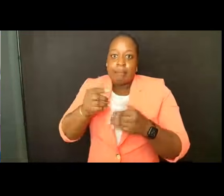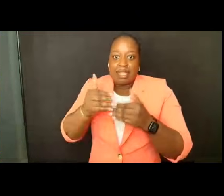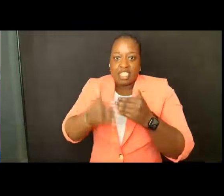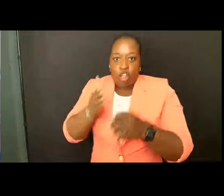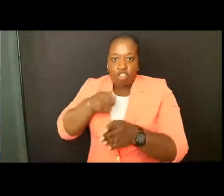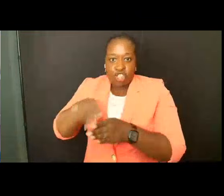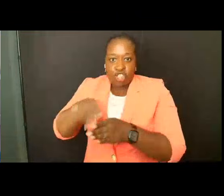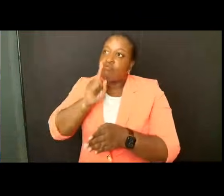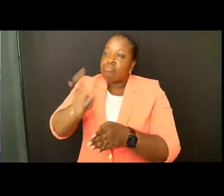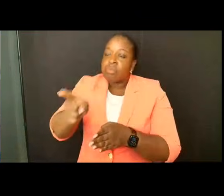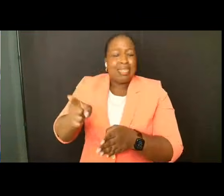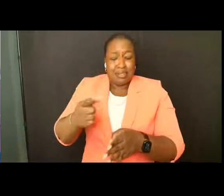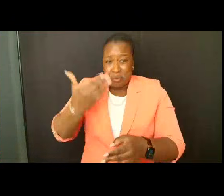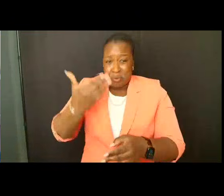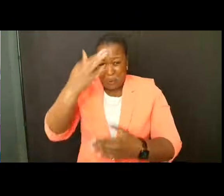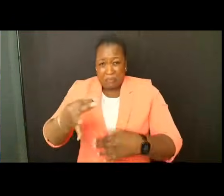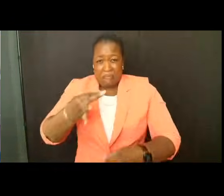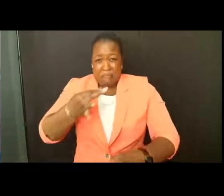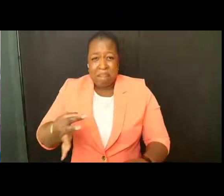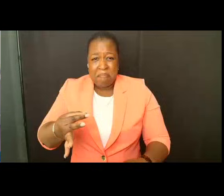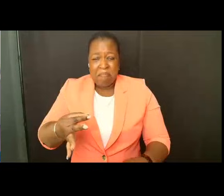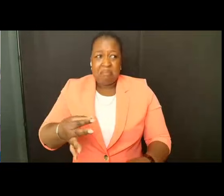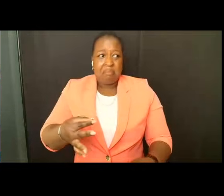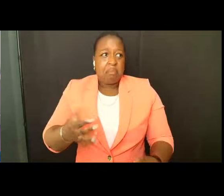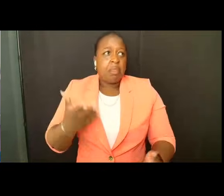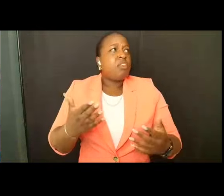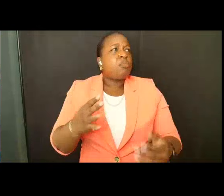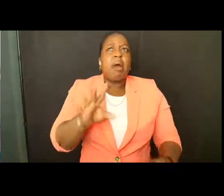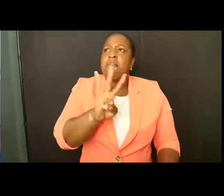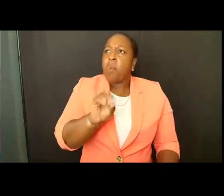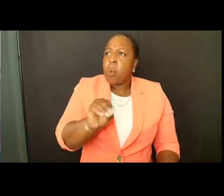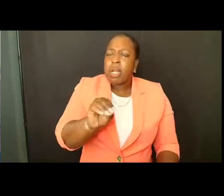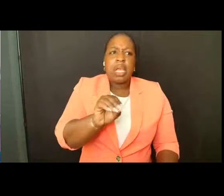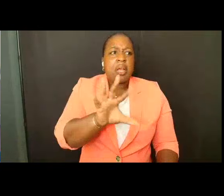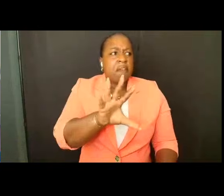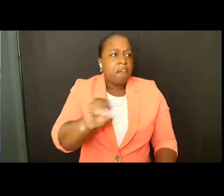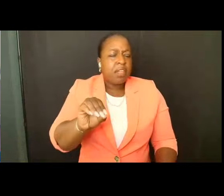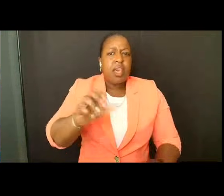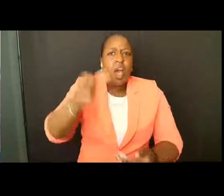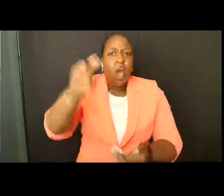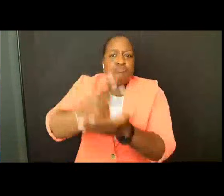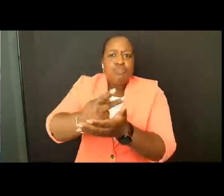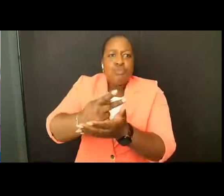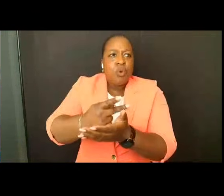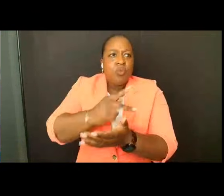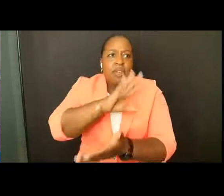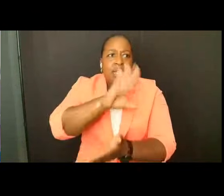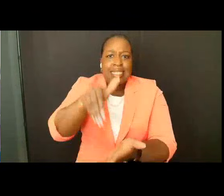There are something like 40 or 50 approved centers offering these therapies in the